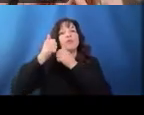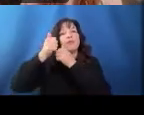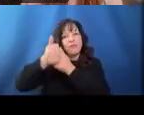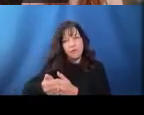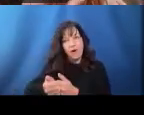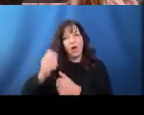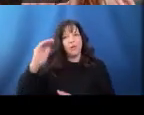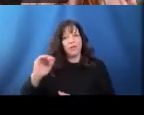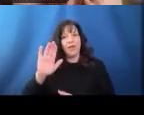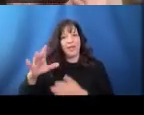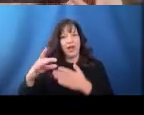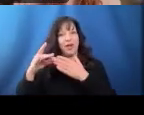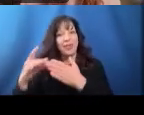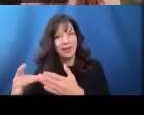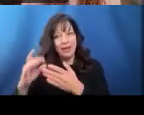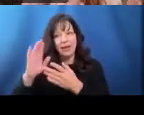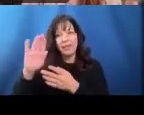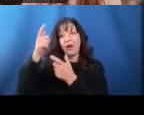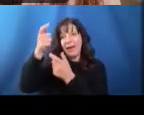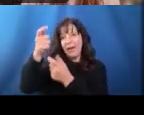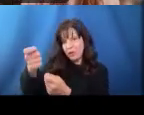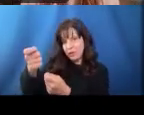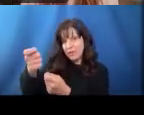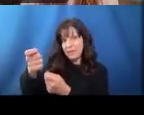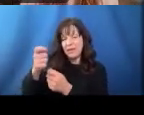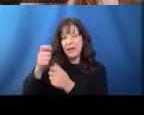and follow their interests and follow how they like to learn,